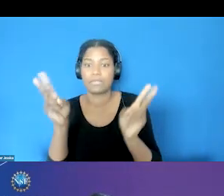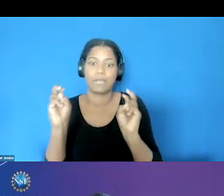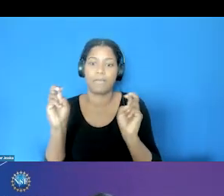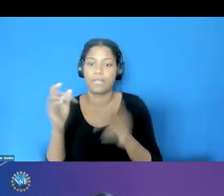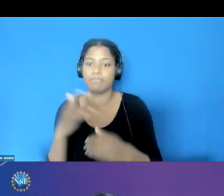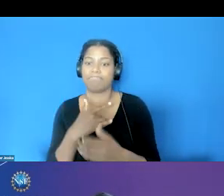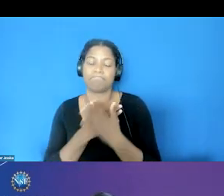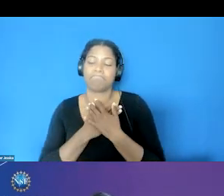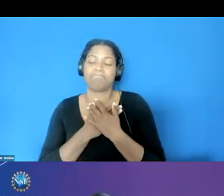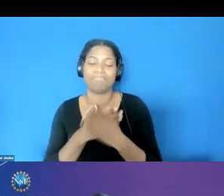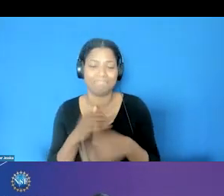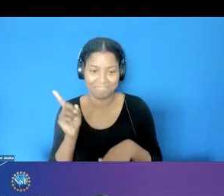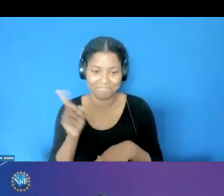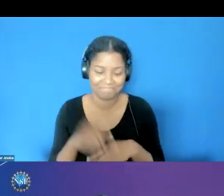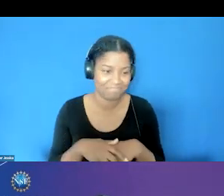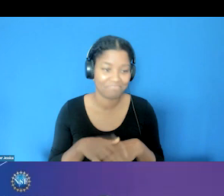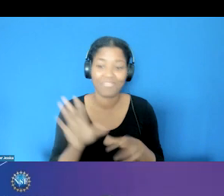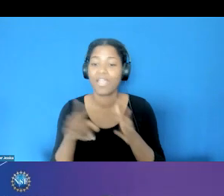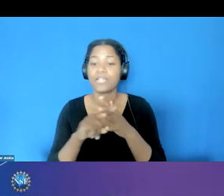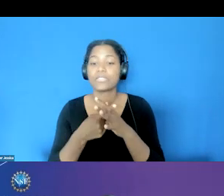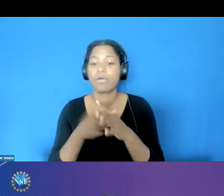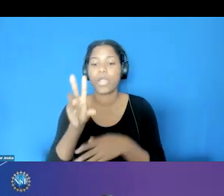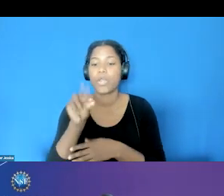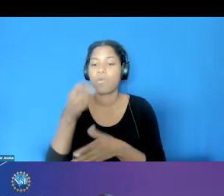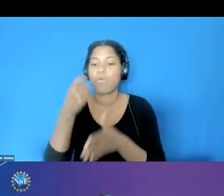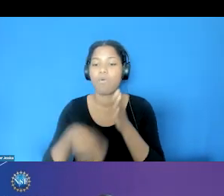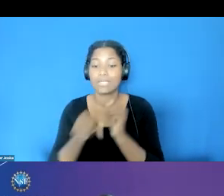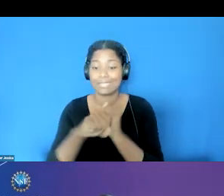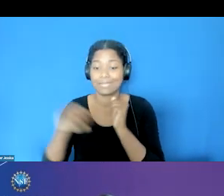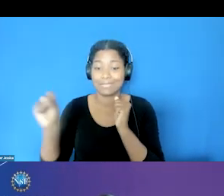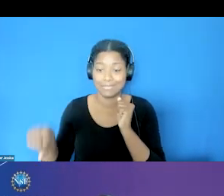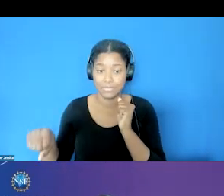So let's just start with no-cost extensions.